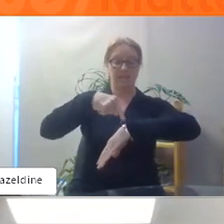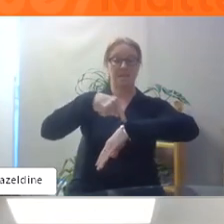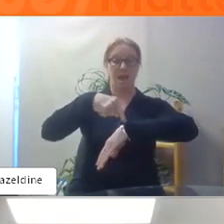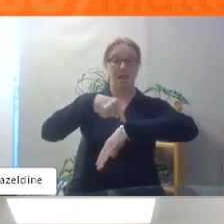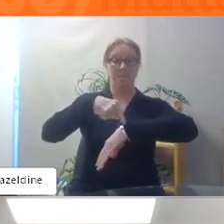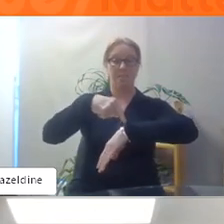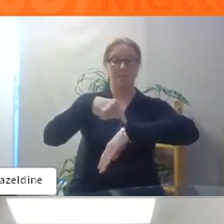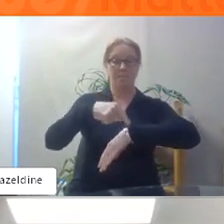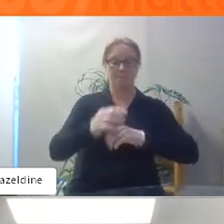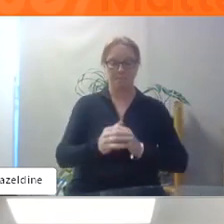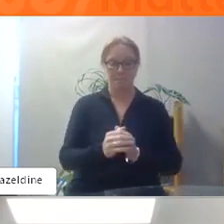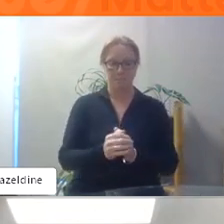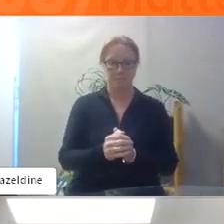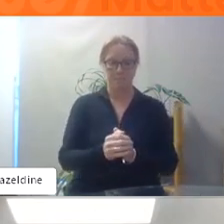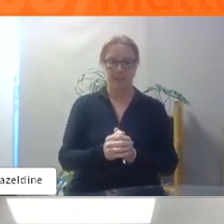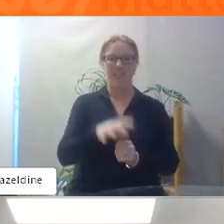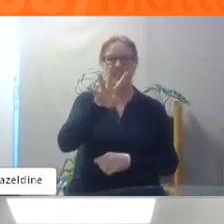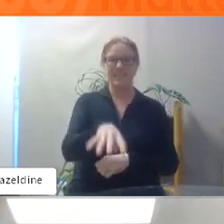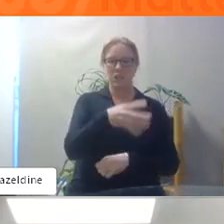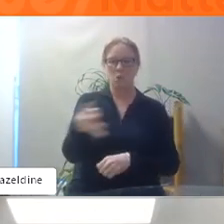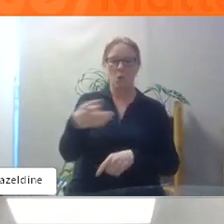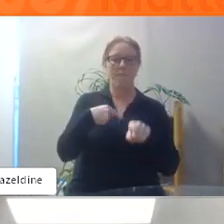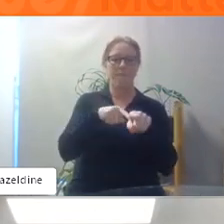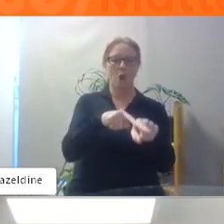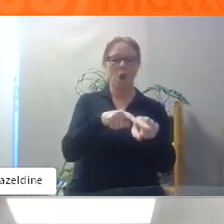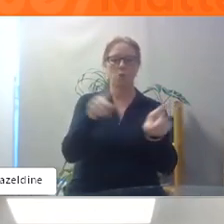knew with a packed schedule today, we do have that time constraint